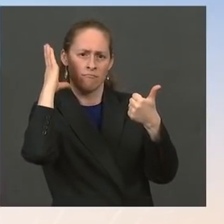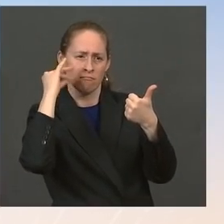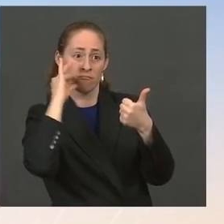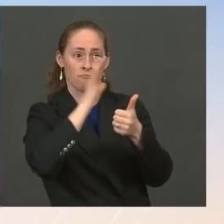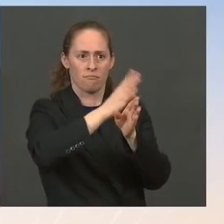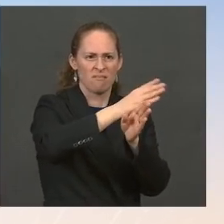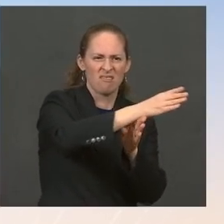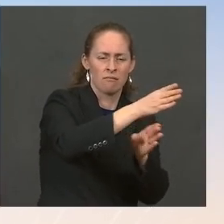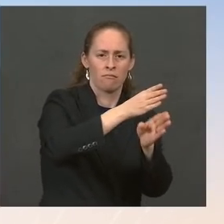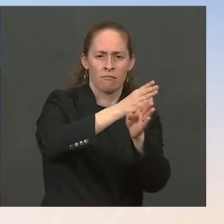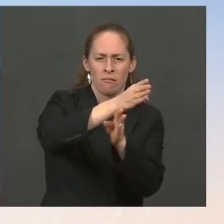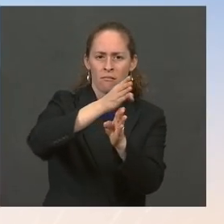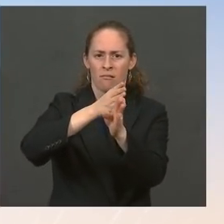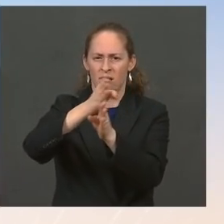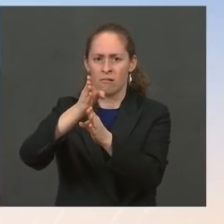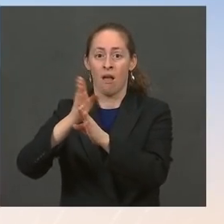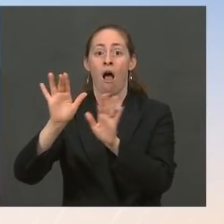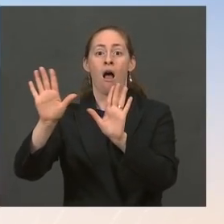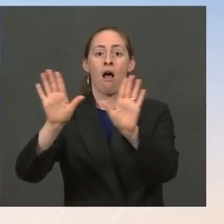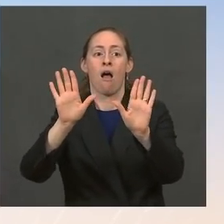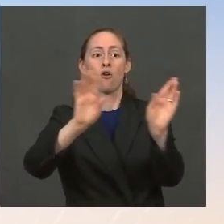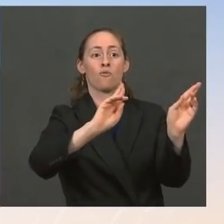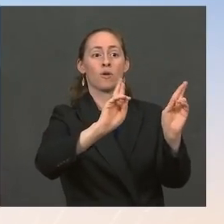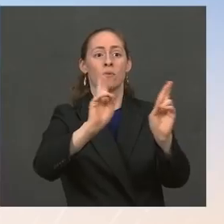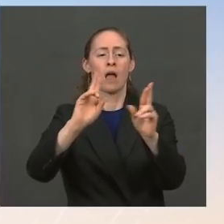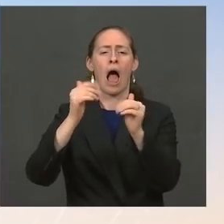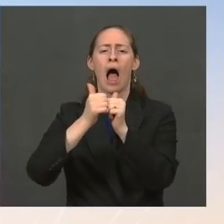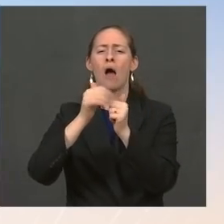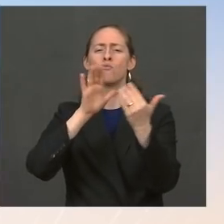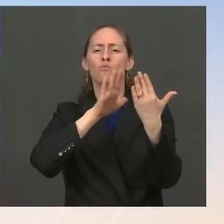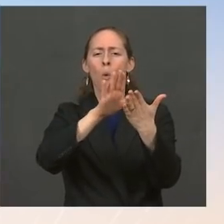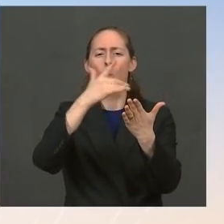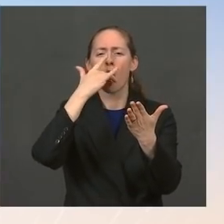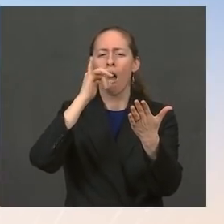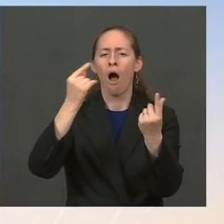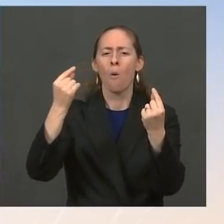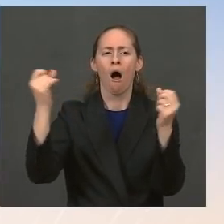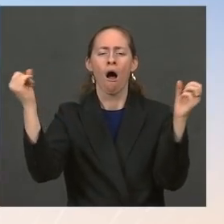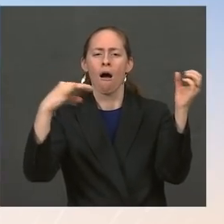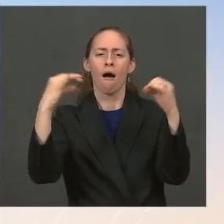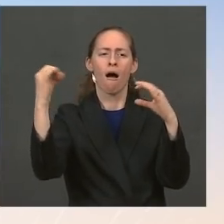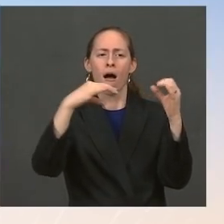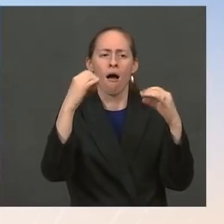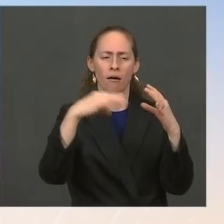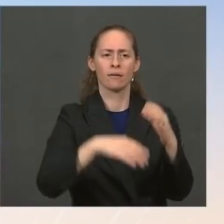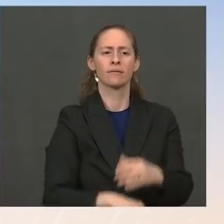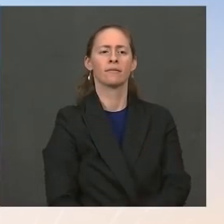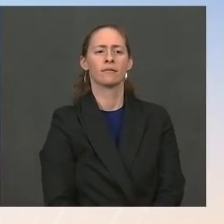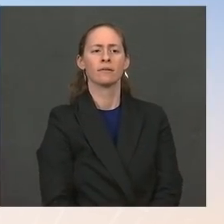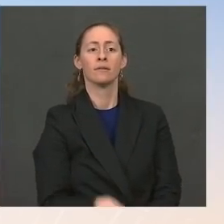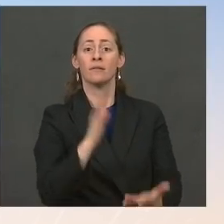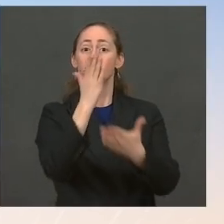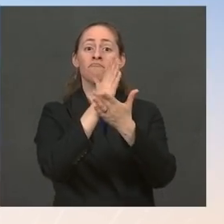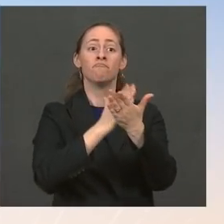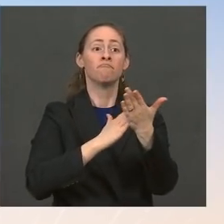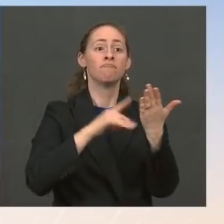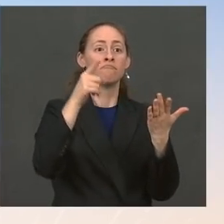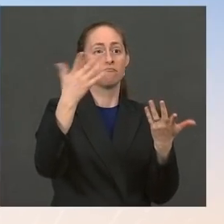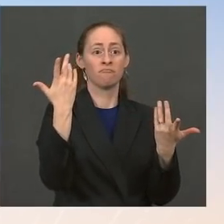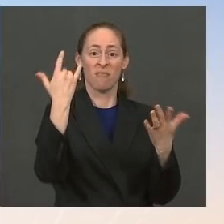to get an update from them on what their approach would be. Some departments, as you know, will be creating entirely new programs. Some will have a level of funding,